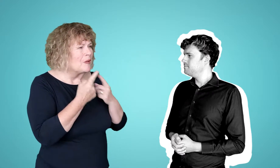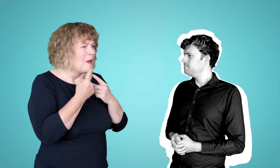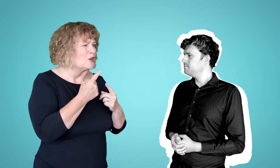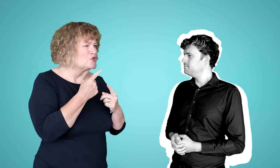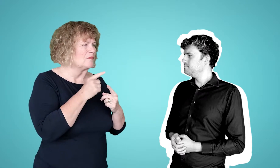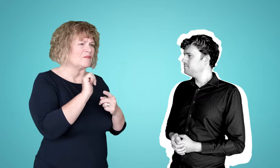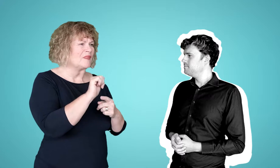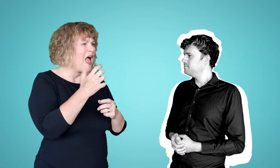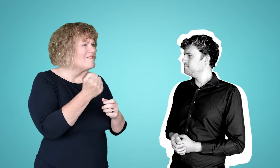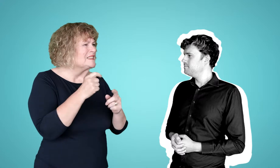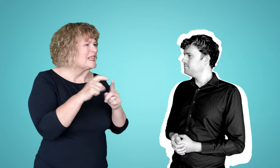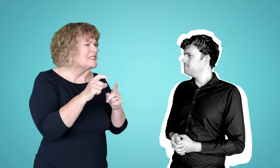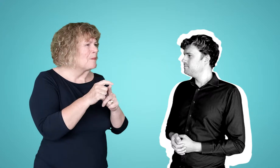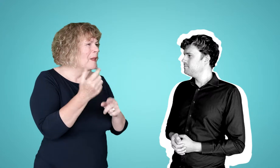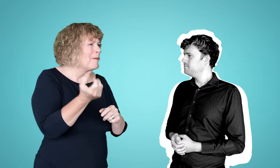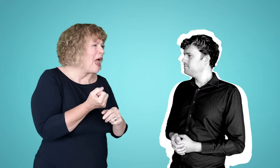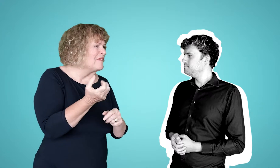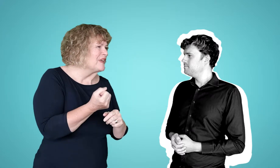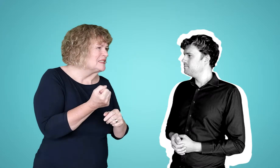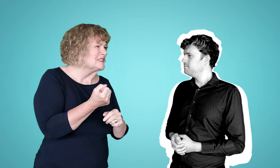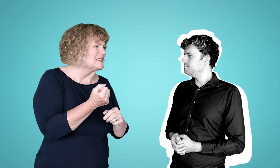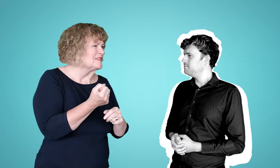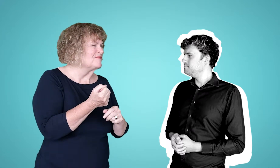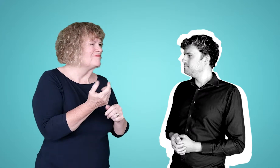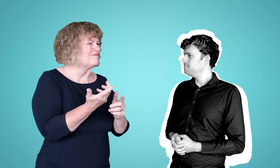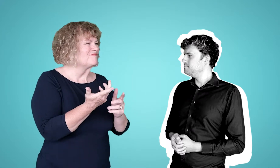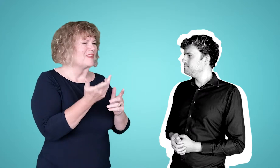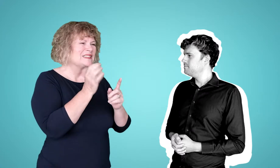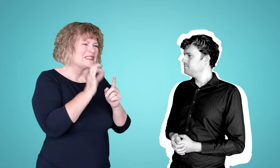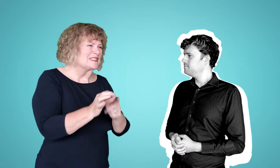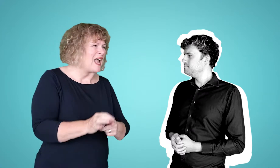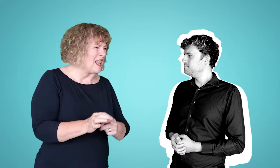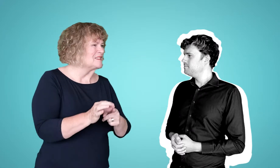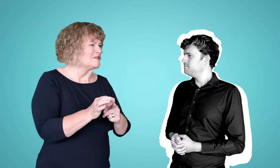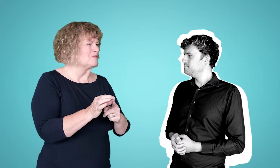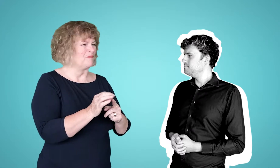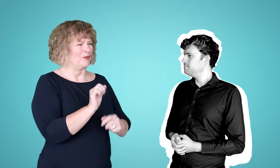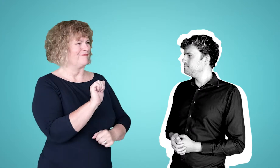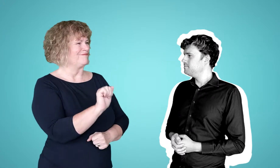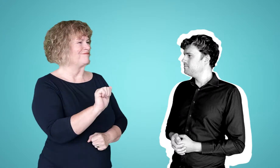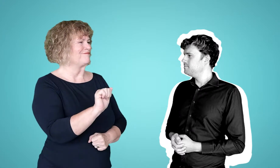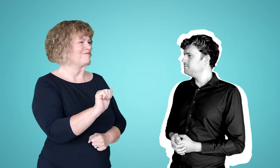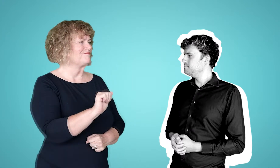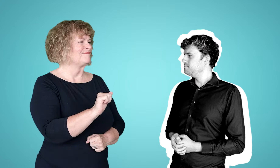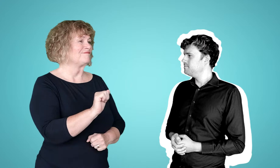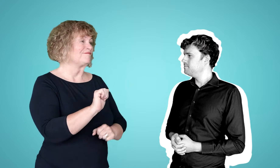some information about their disability benefits, such as details about their